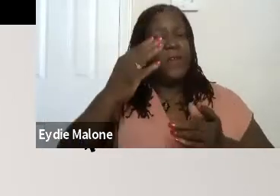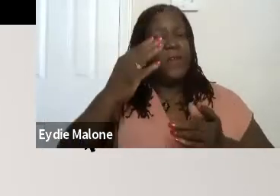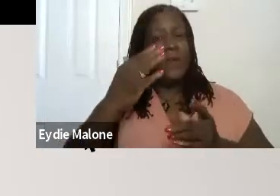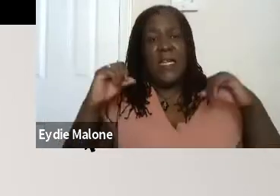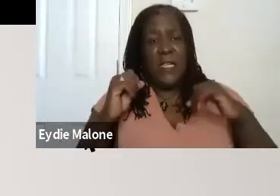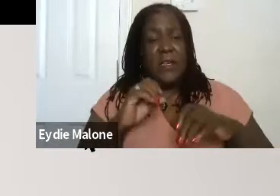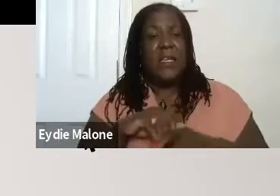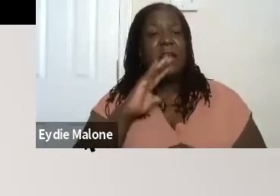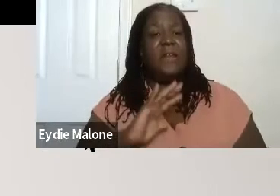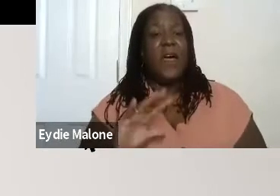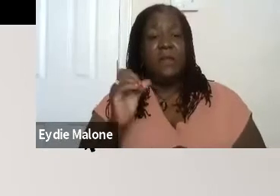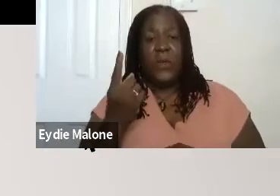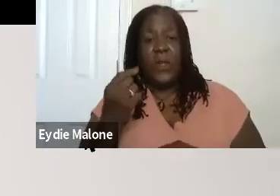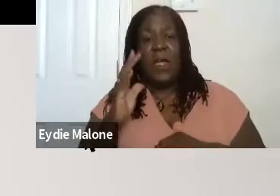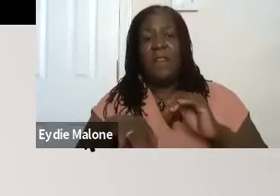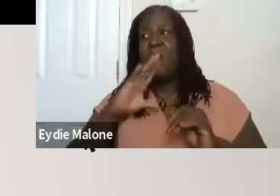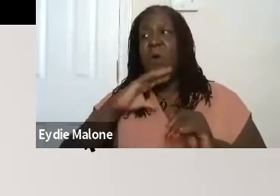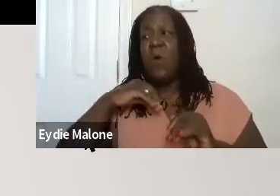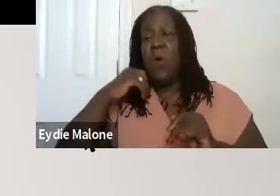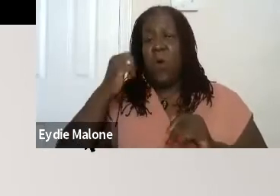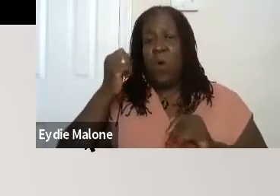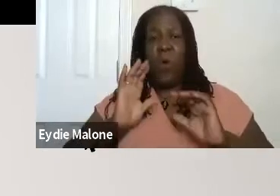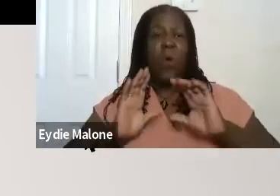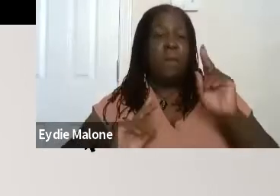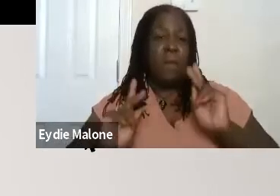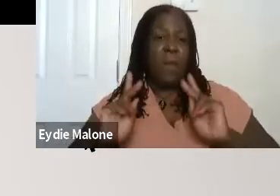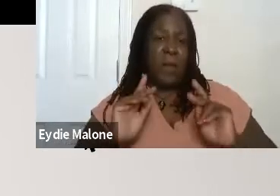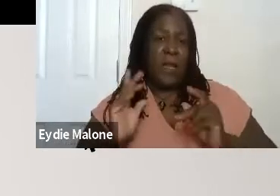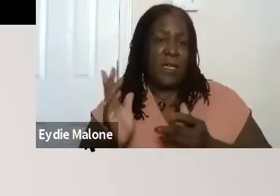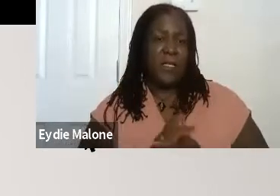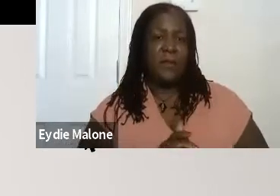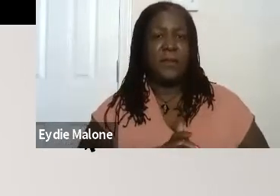olds than there were in the older population. It's been shown that you can get your flu